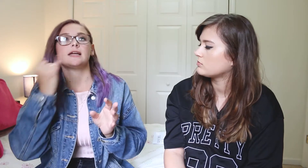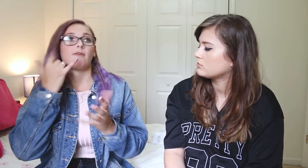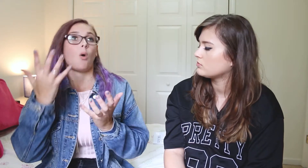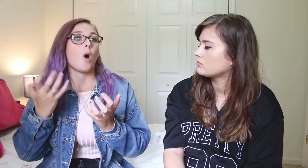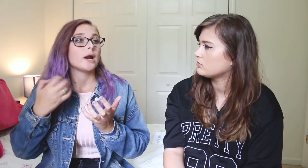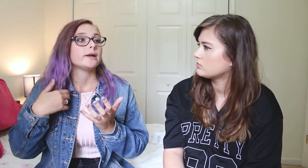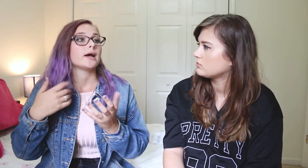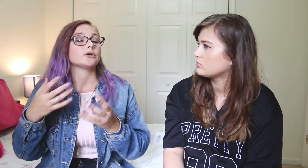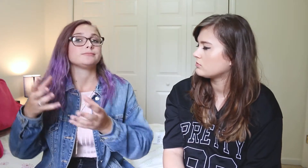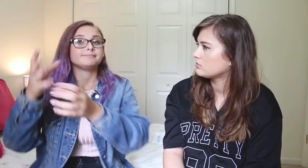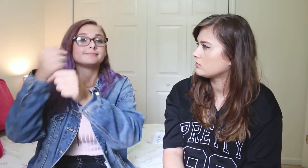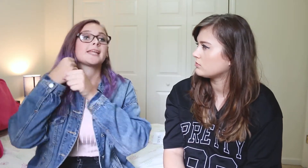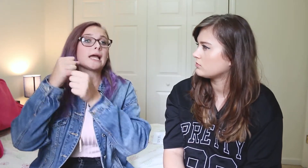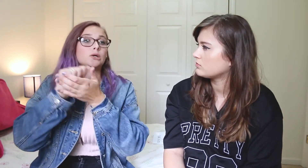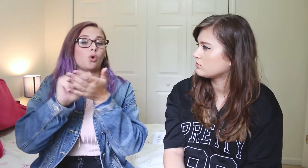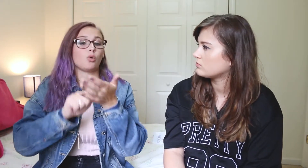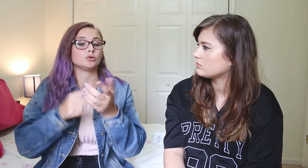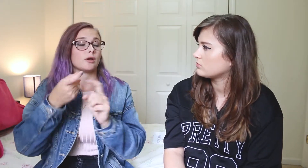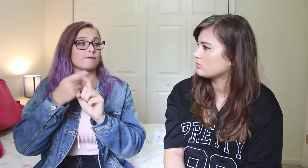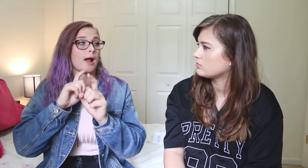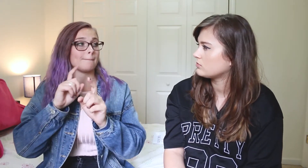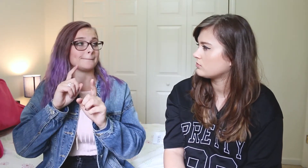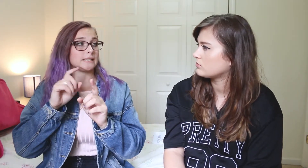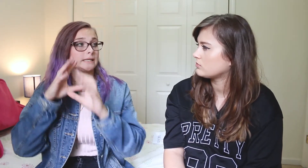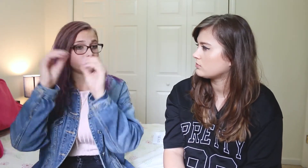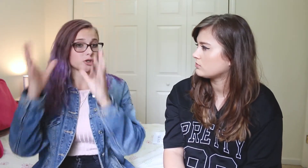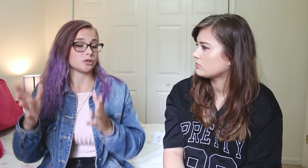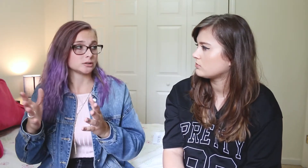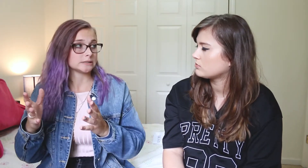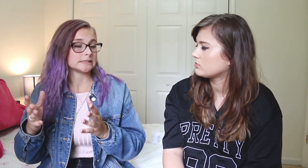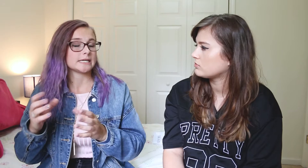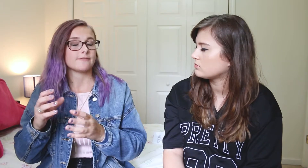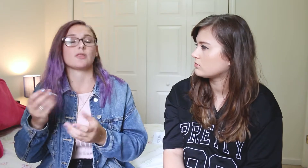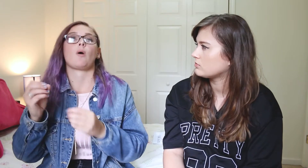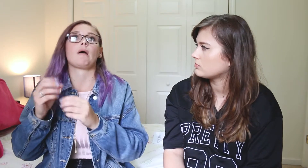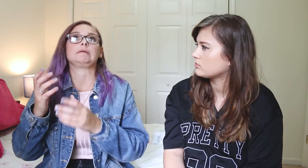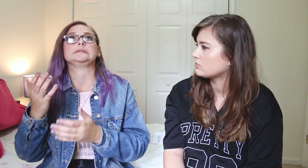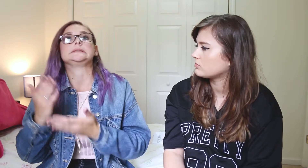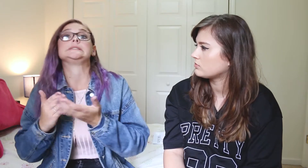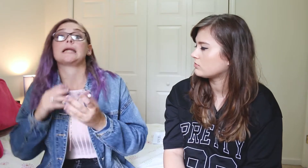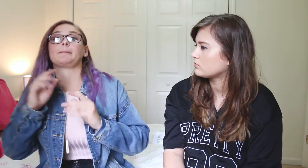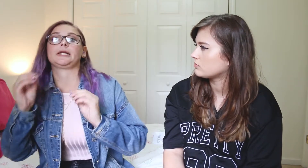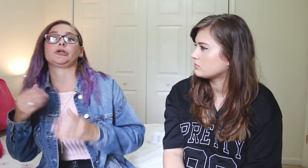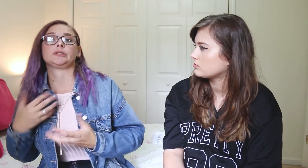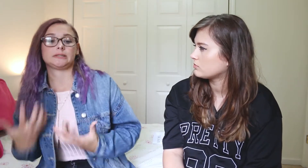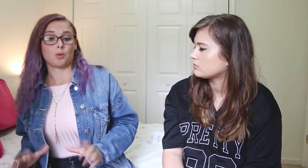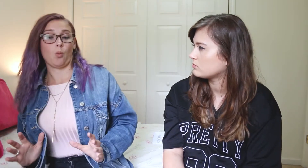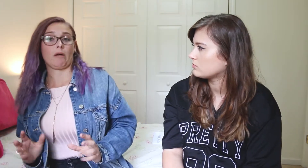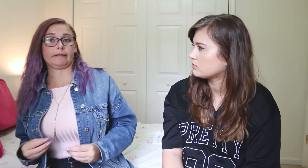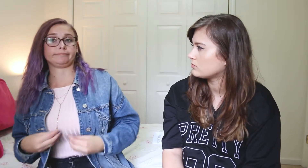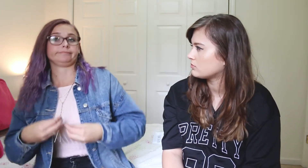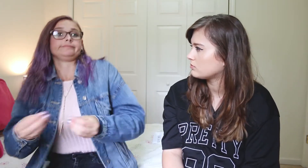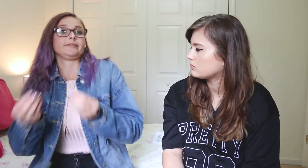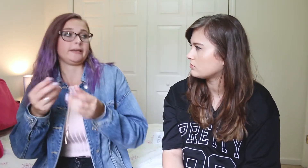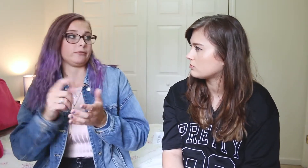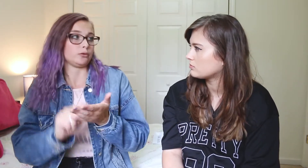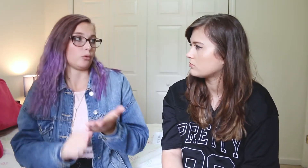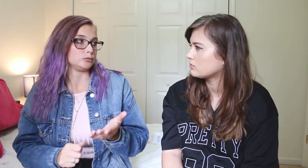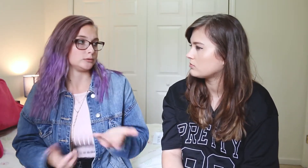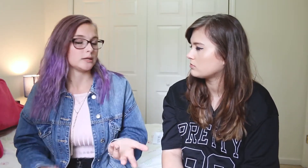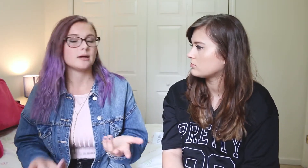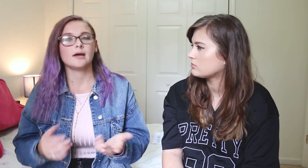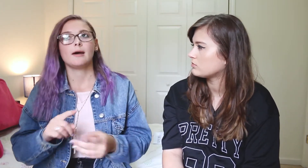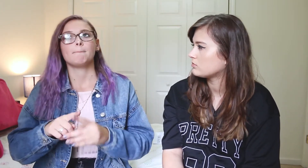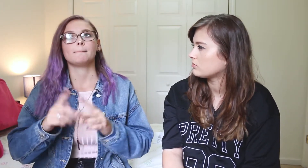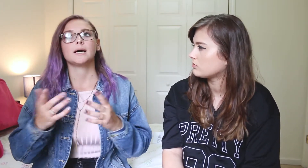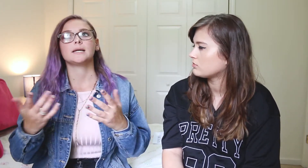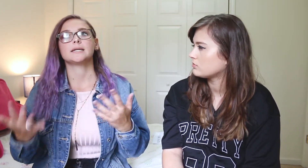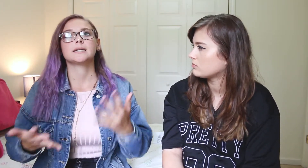If I wanted I could get notes from teachers, some teachers don’t want to give notes.